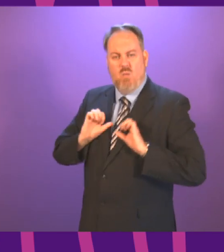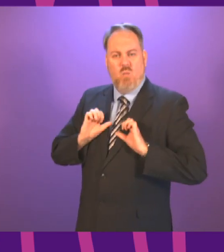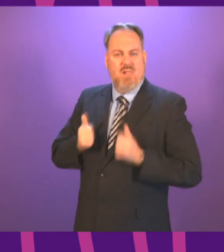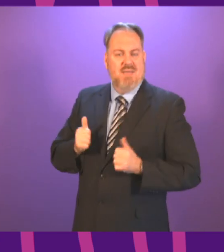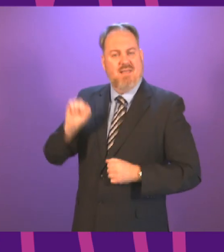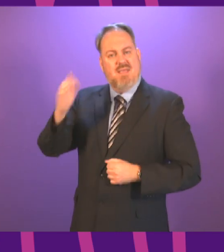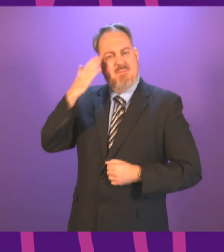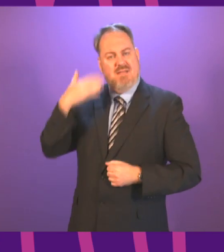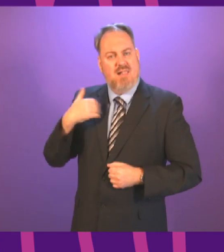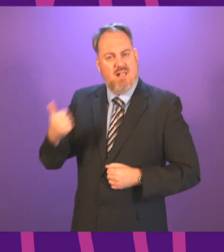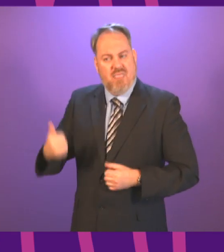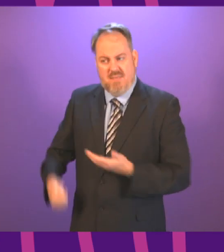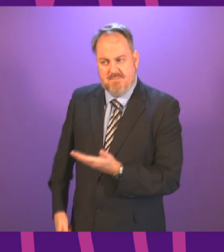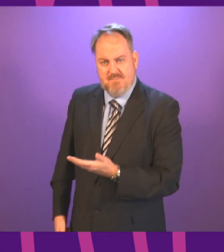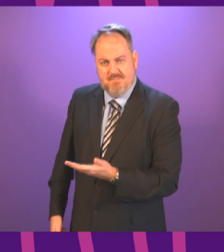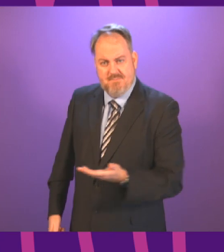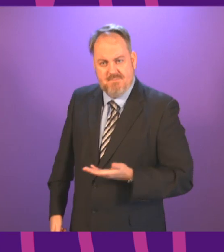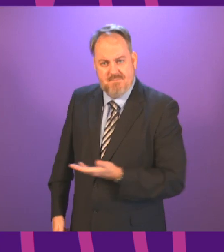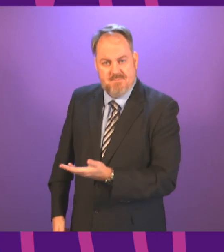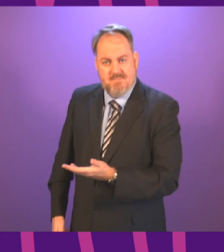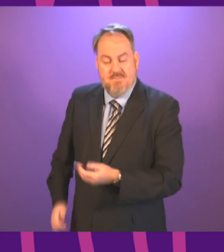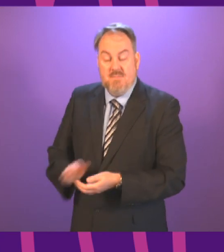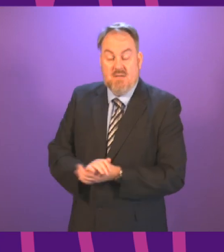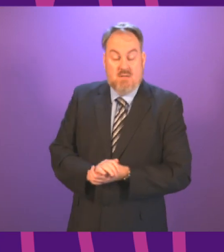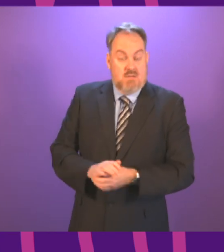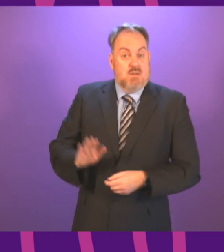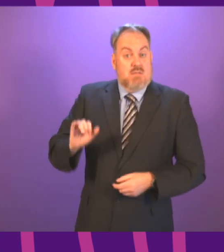The First Minister: That is a really important question that is